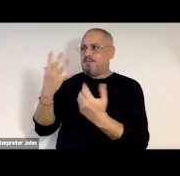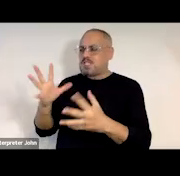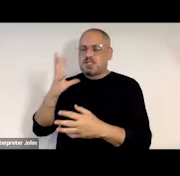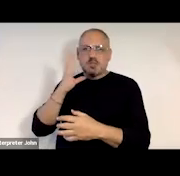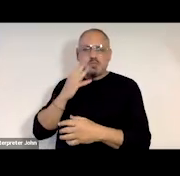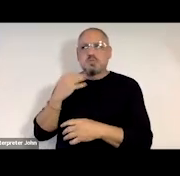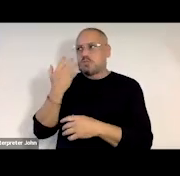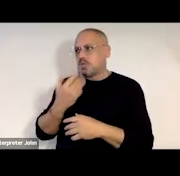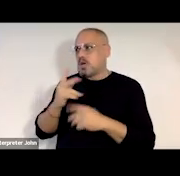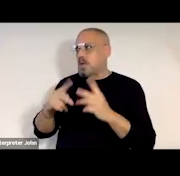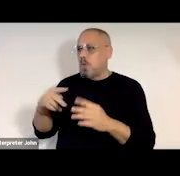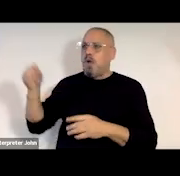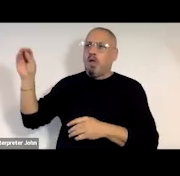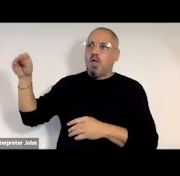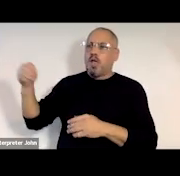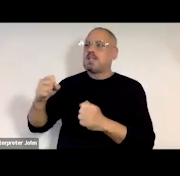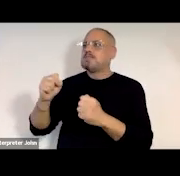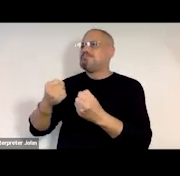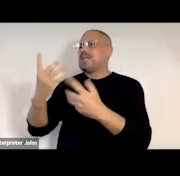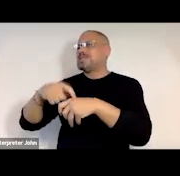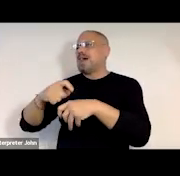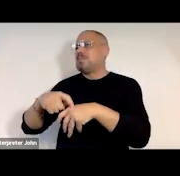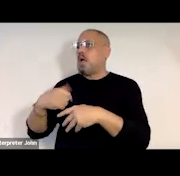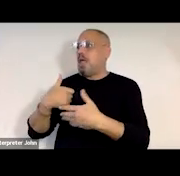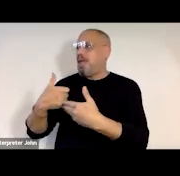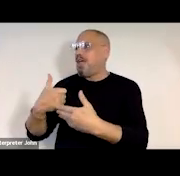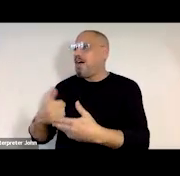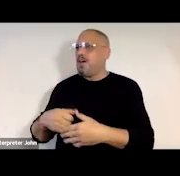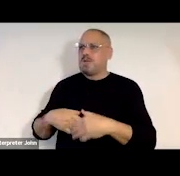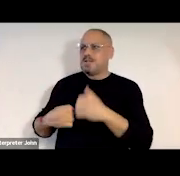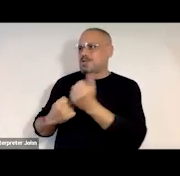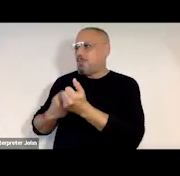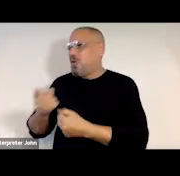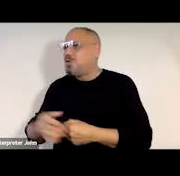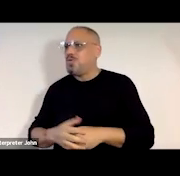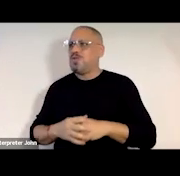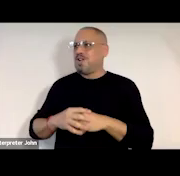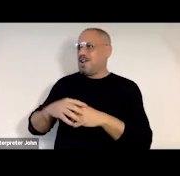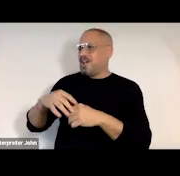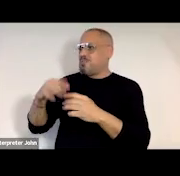where people have said numerous times that they would be there to help and just haven't.